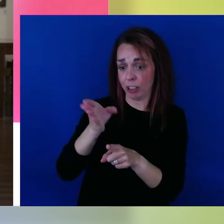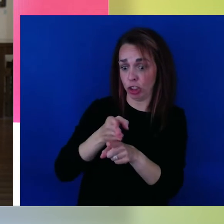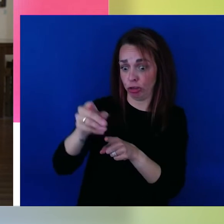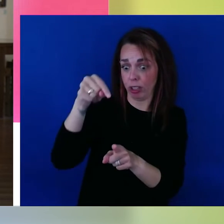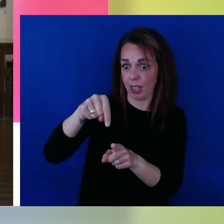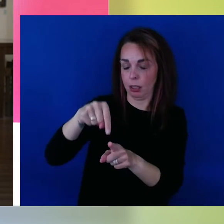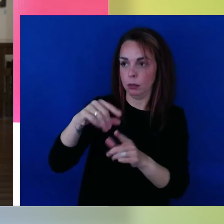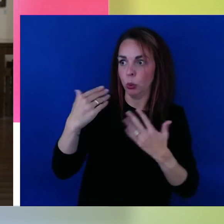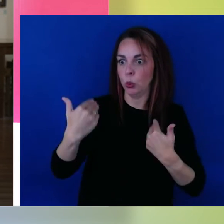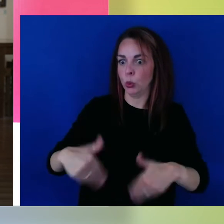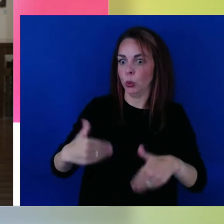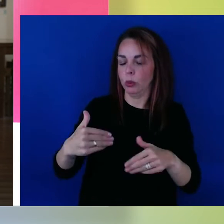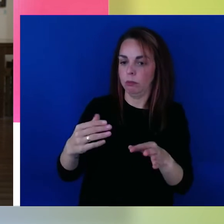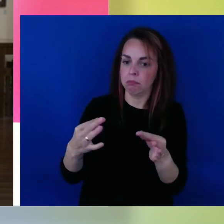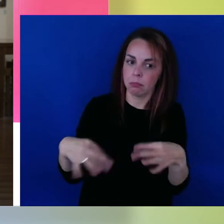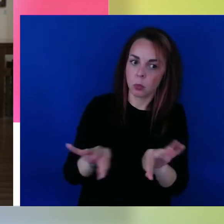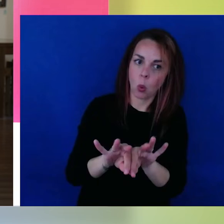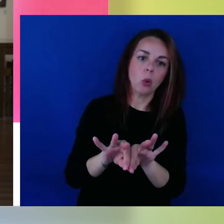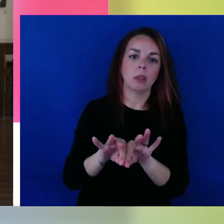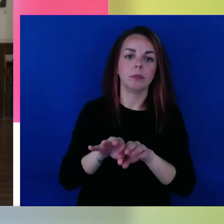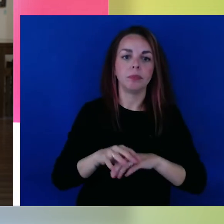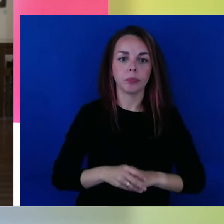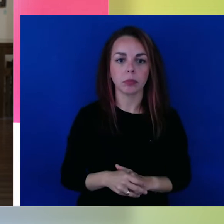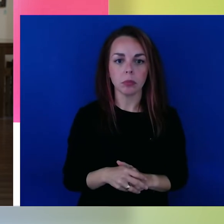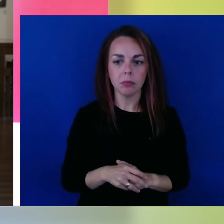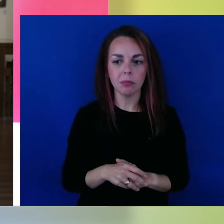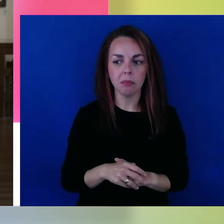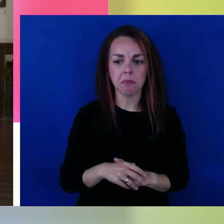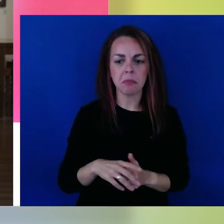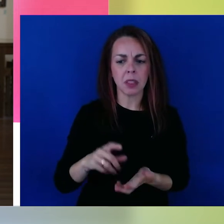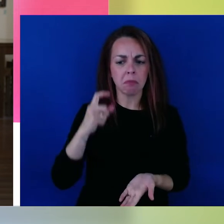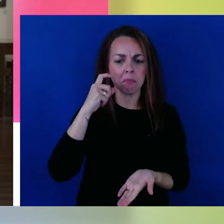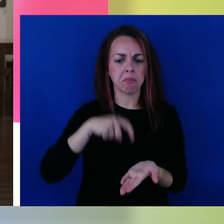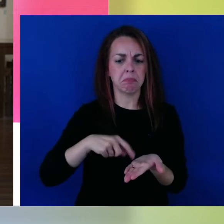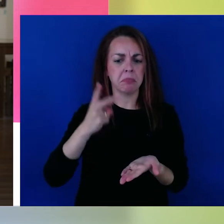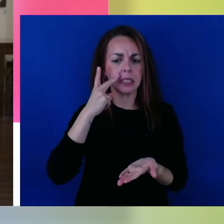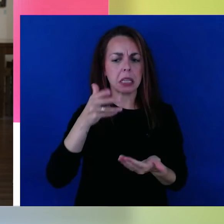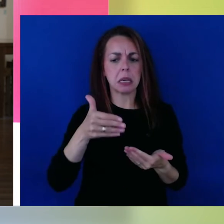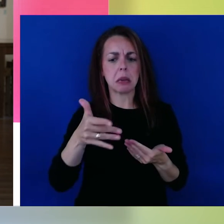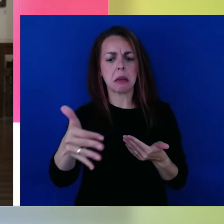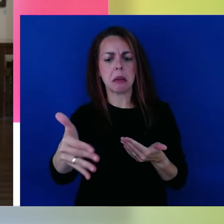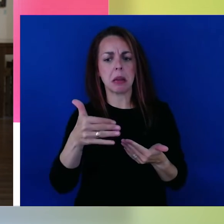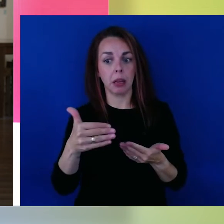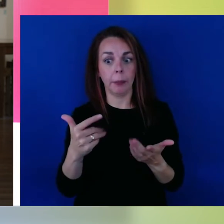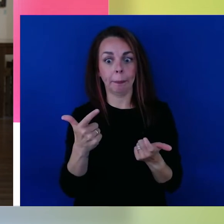and I think some hopeful, really big advances on technology in the pipe.